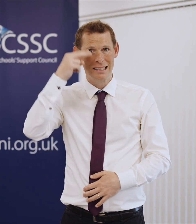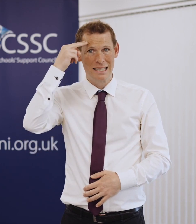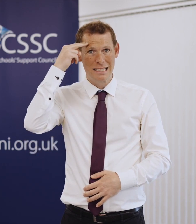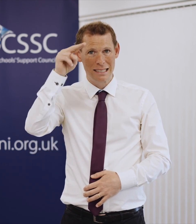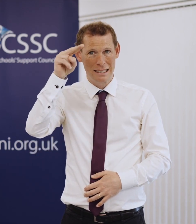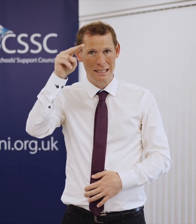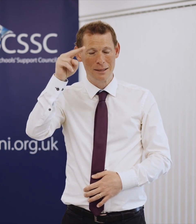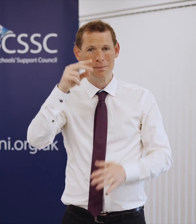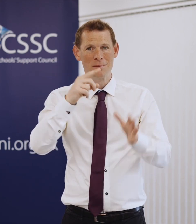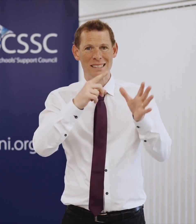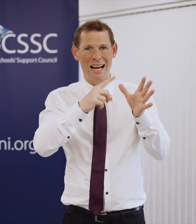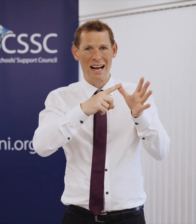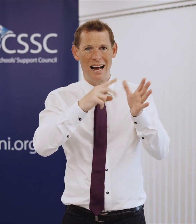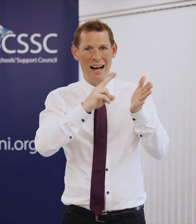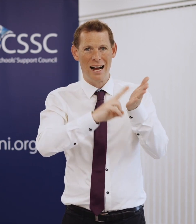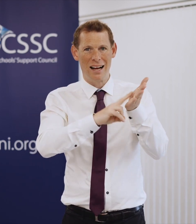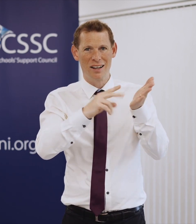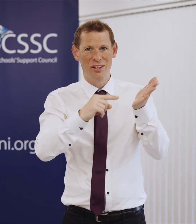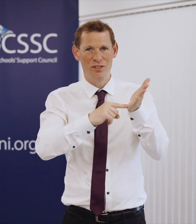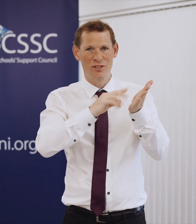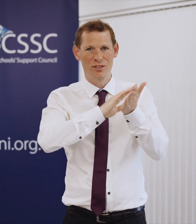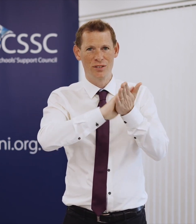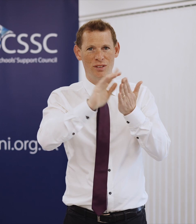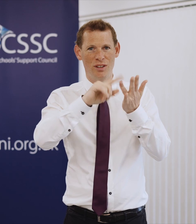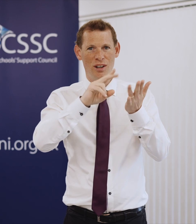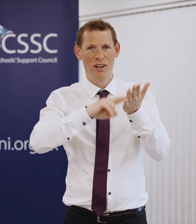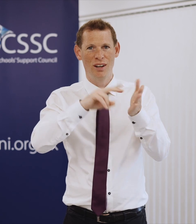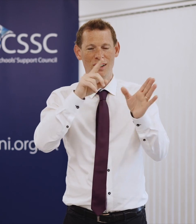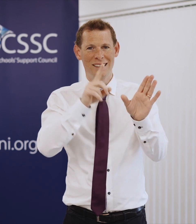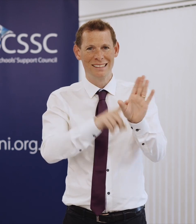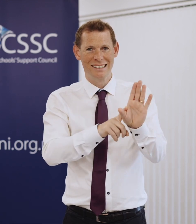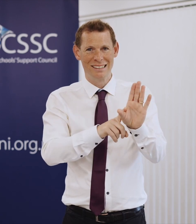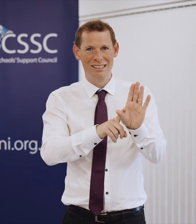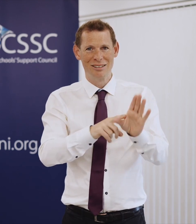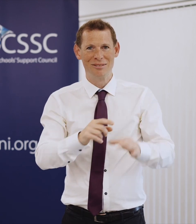My name is Anthony.